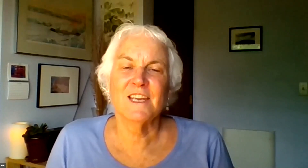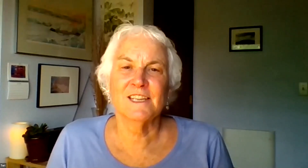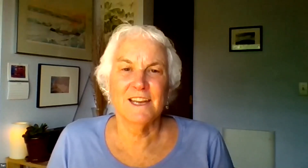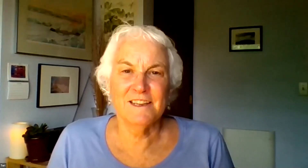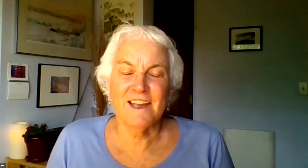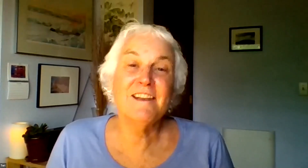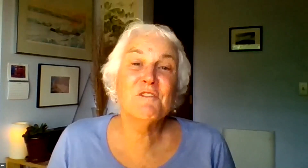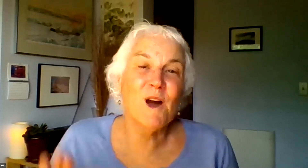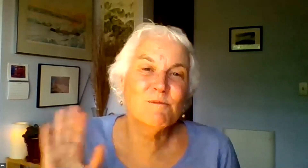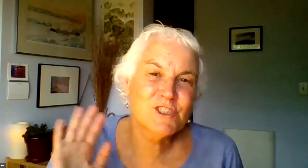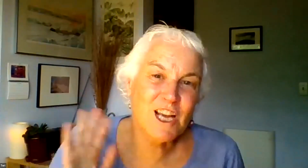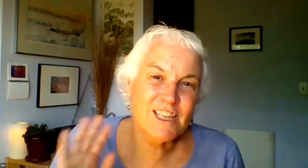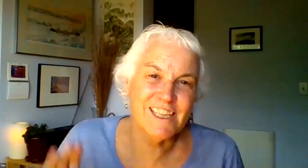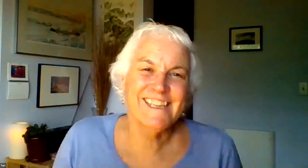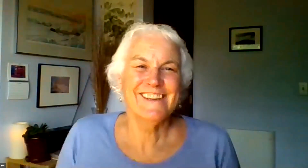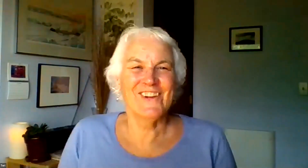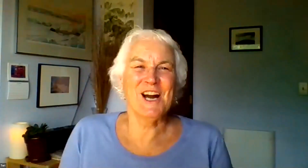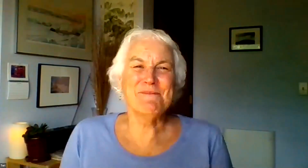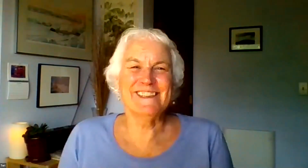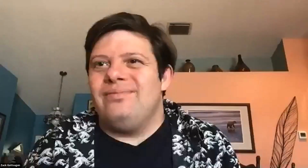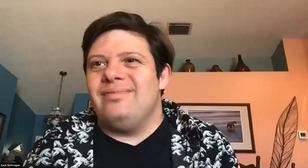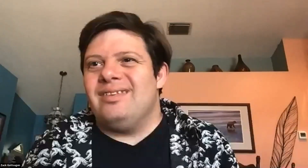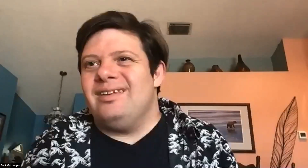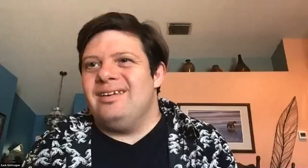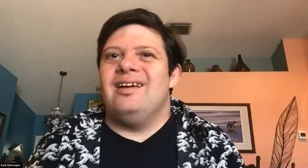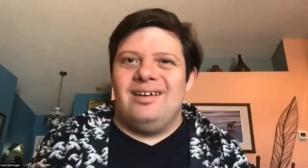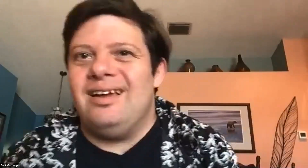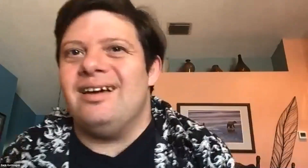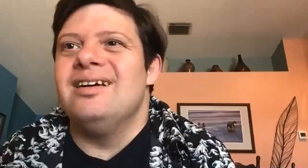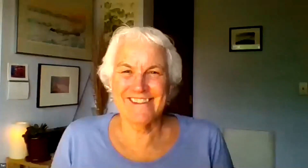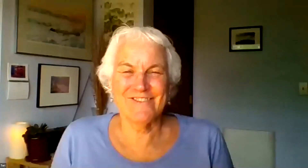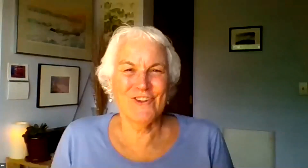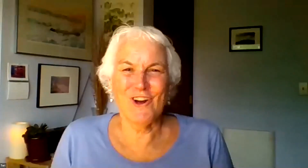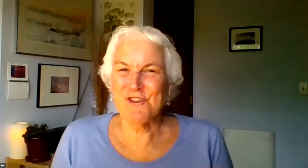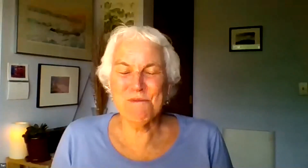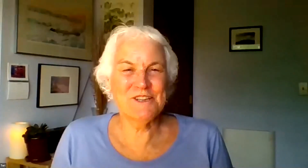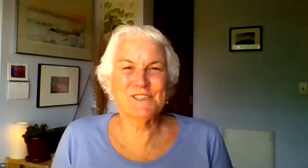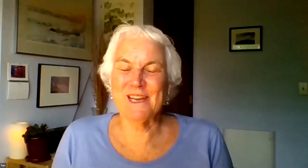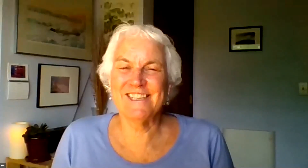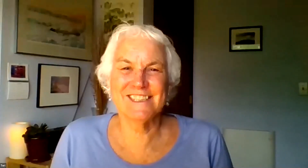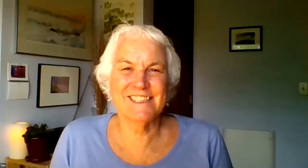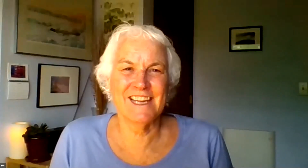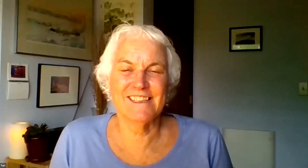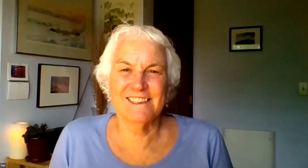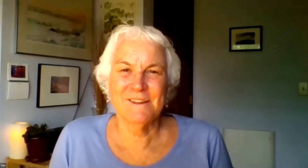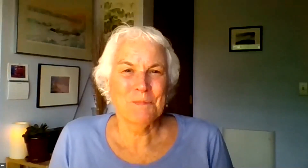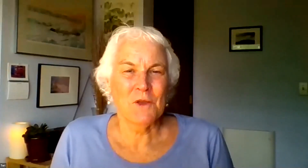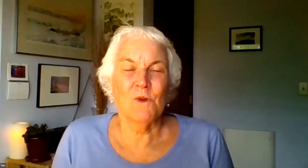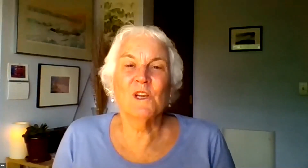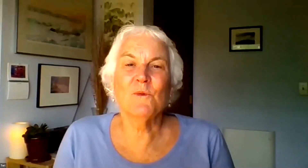and sending questions and thank our tech support. Most of all, I want to thank Zack Gottsagen and his mom